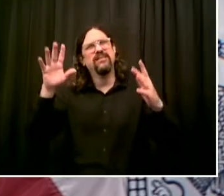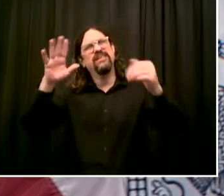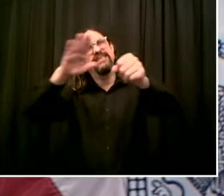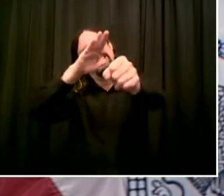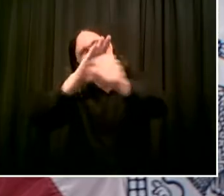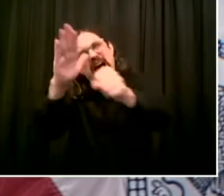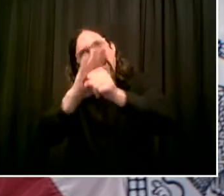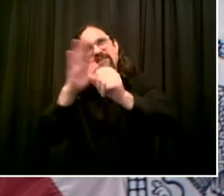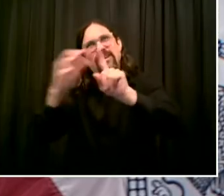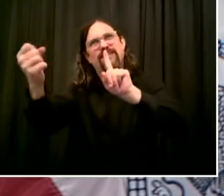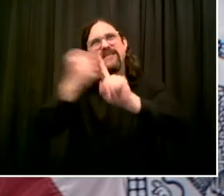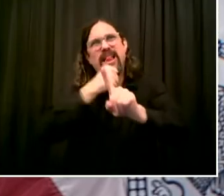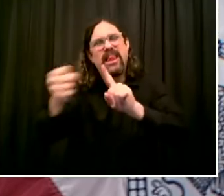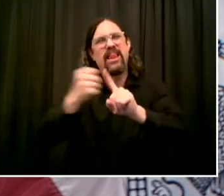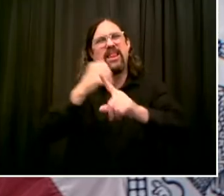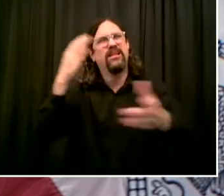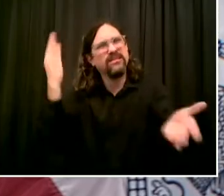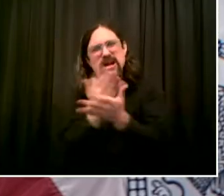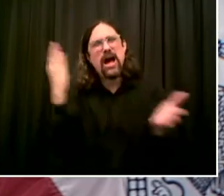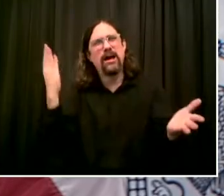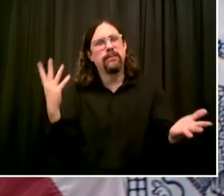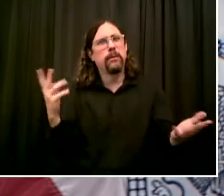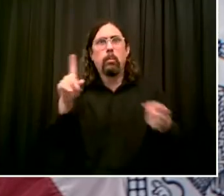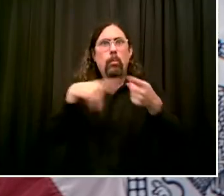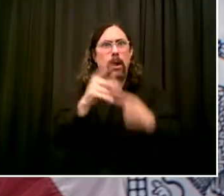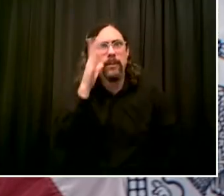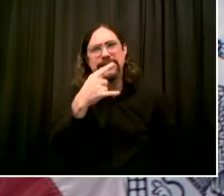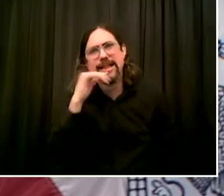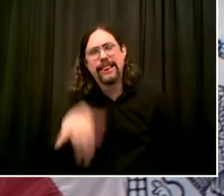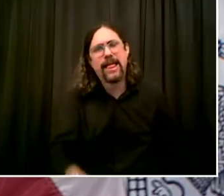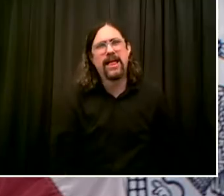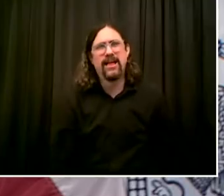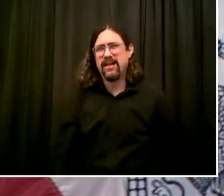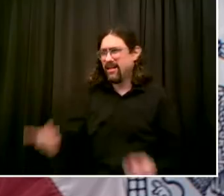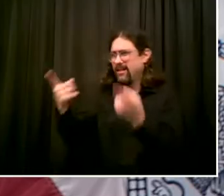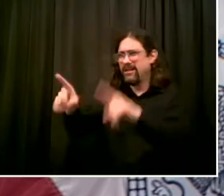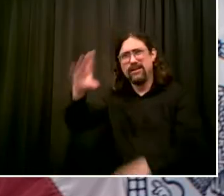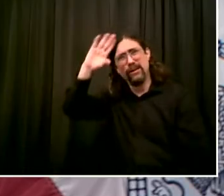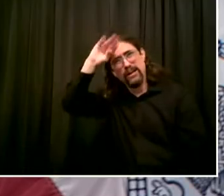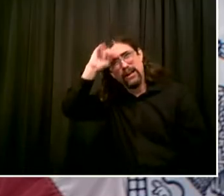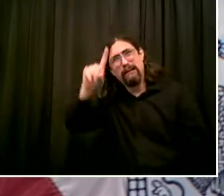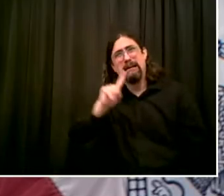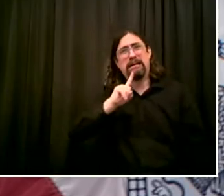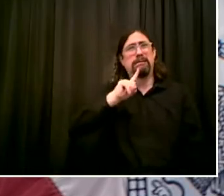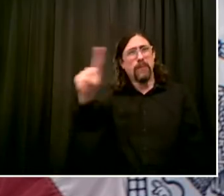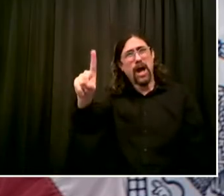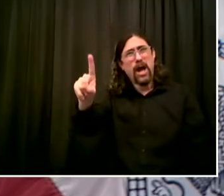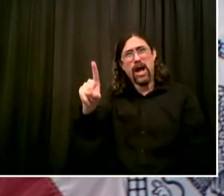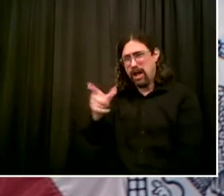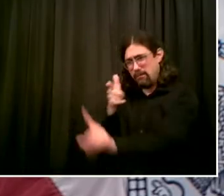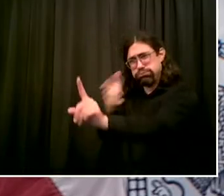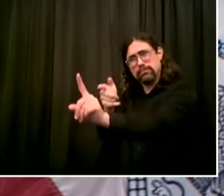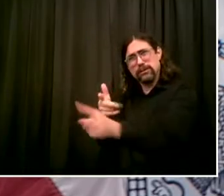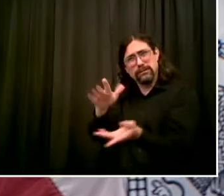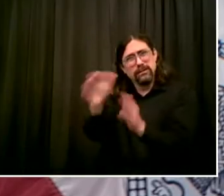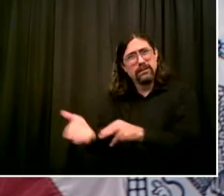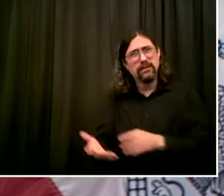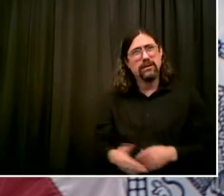GREAT UTFUE RWHO WAS SHOT BY INDISCRIMINATE GUN VIOLENC. E AHERIG NTHSI ROFM COMMUNITY LEADERS, WE HEAR